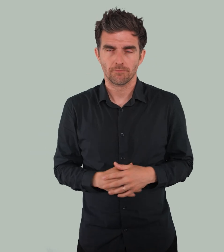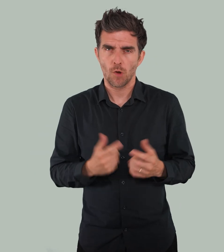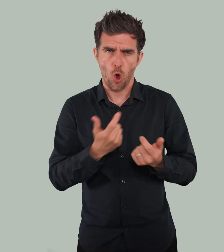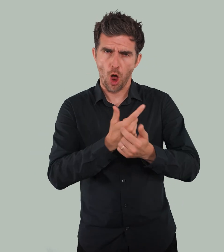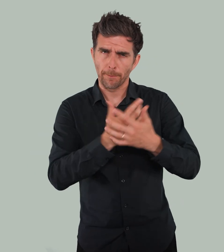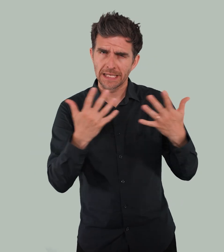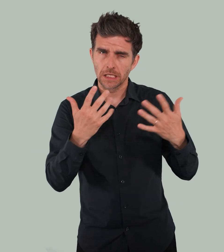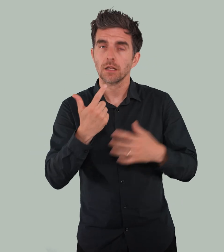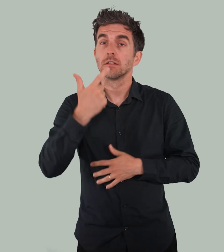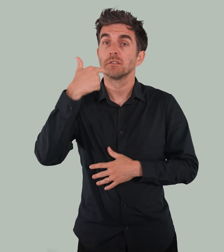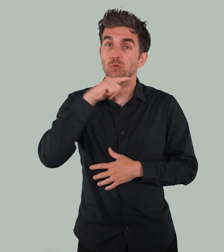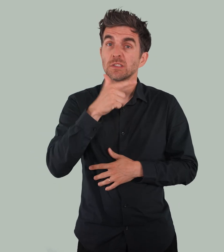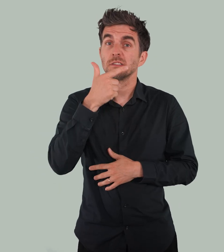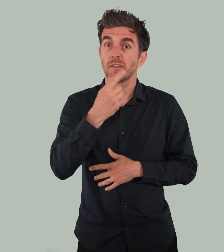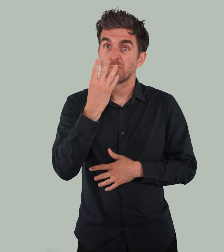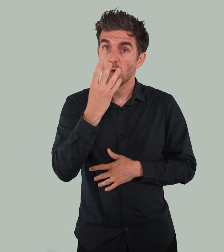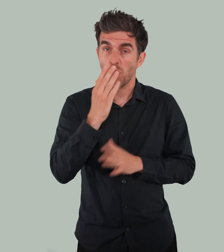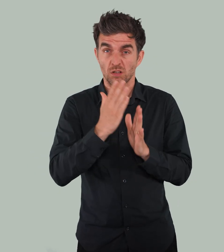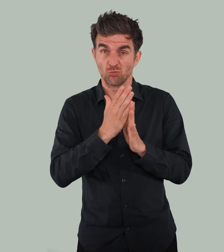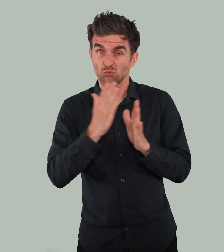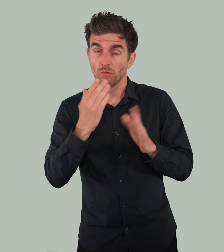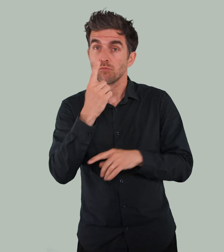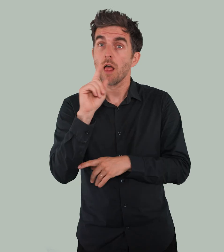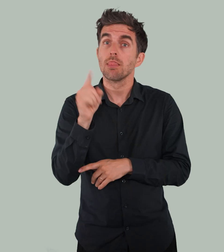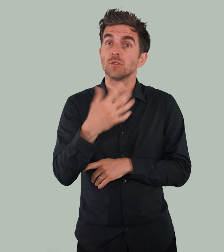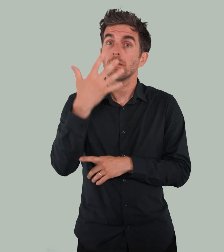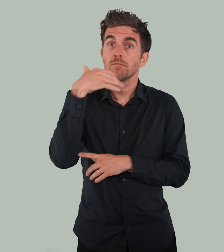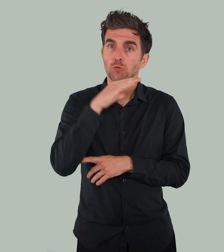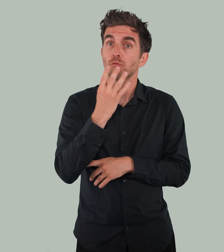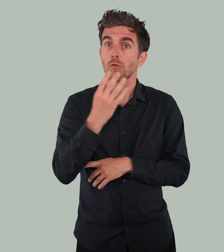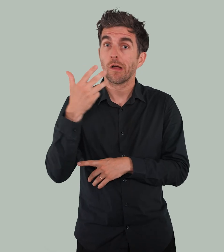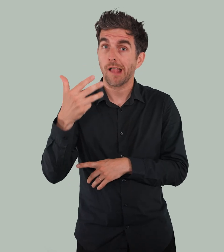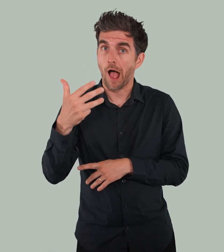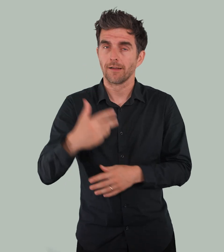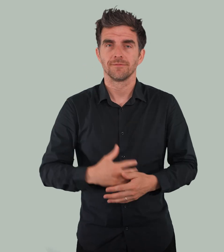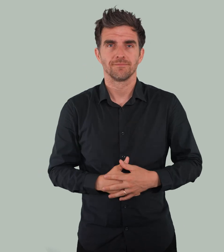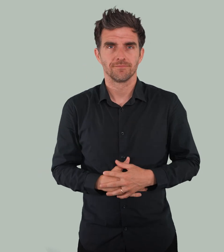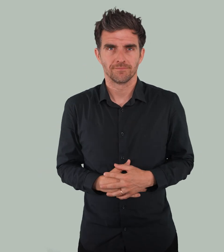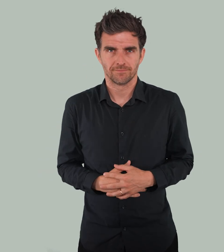Number of responses - 774 – 1,549